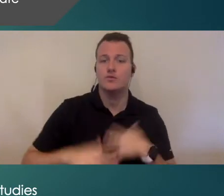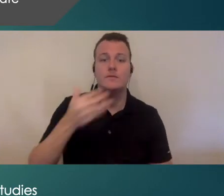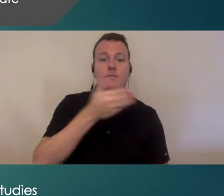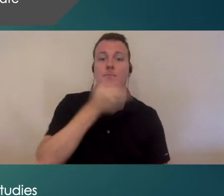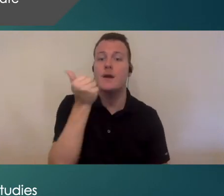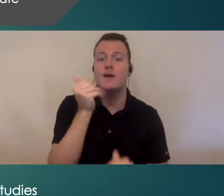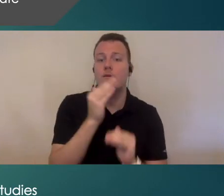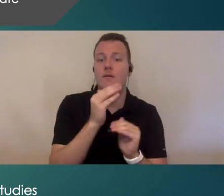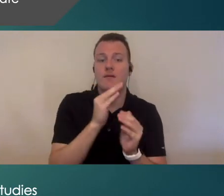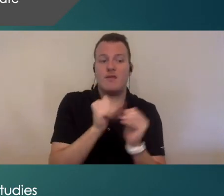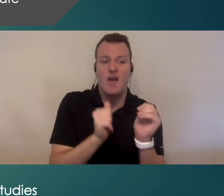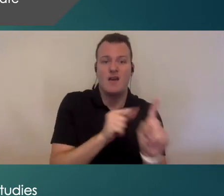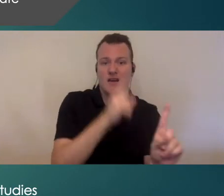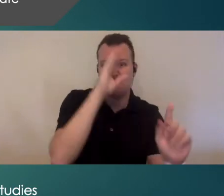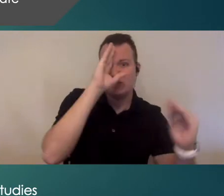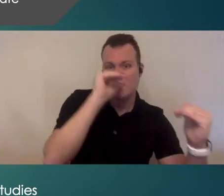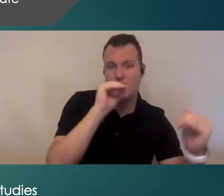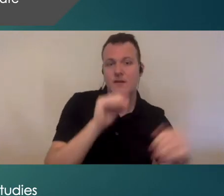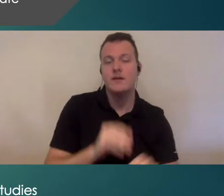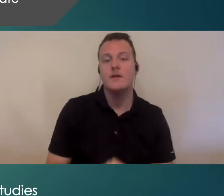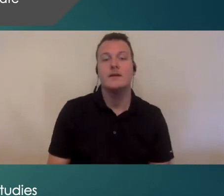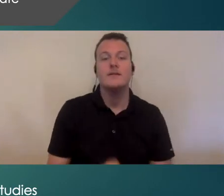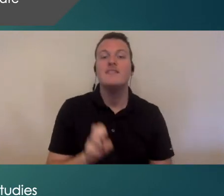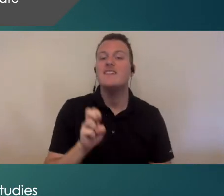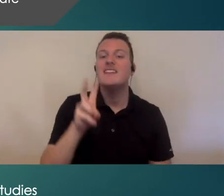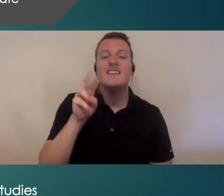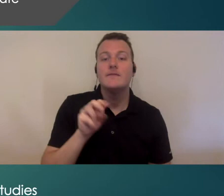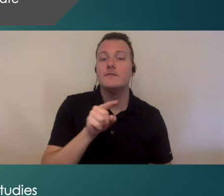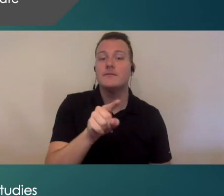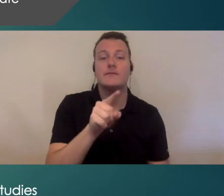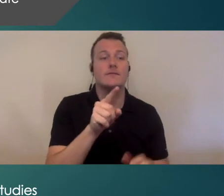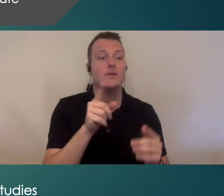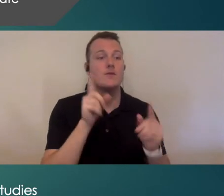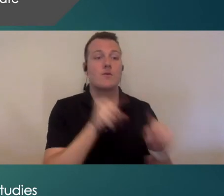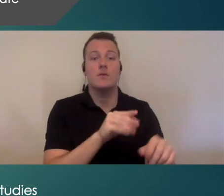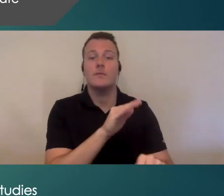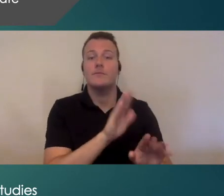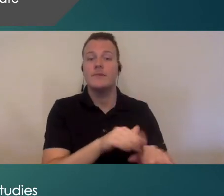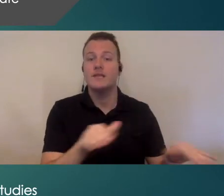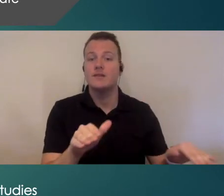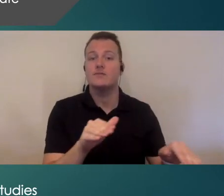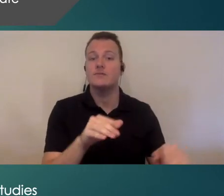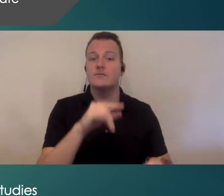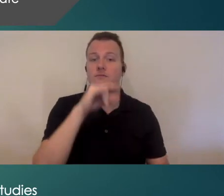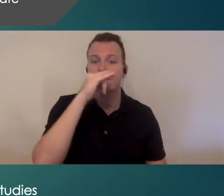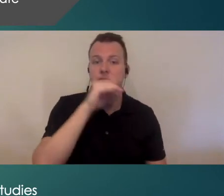what is expected. So even if you're going to go into a pediatric clinic, and you